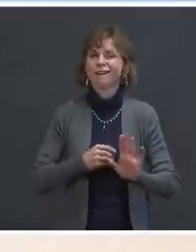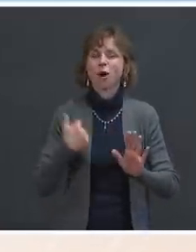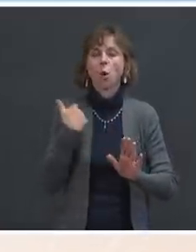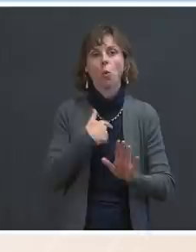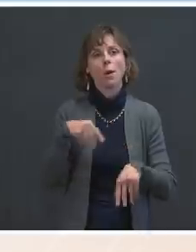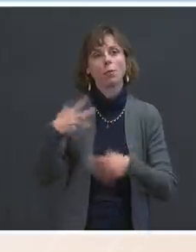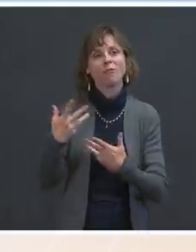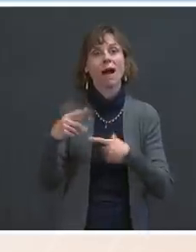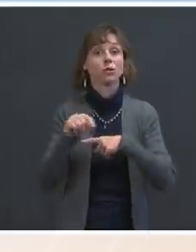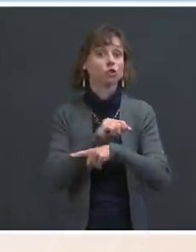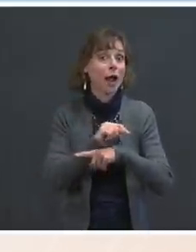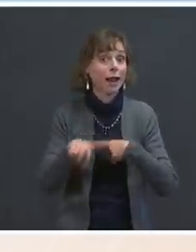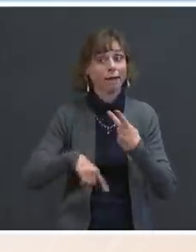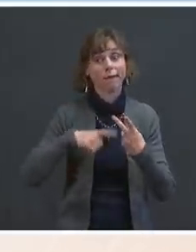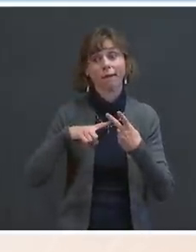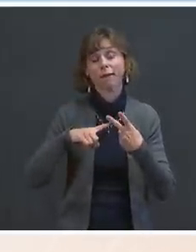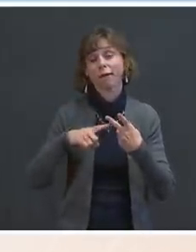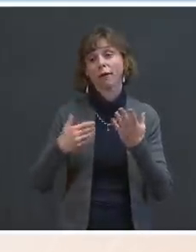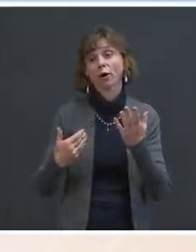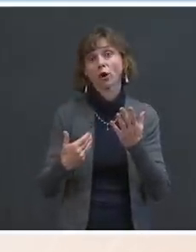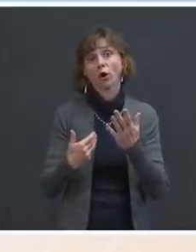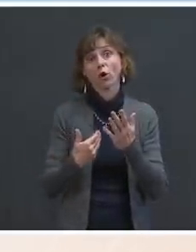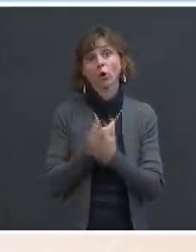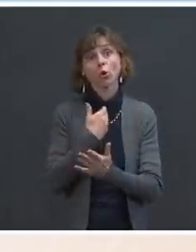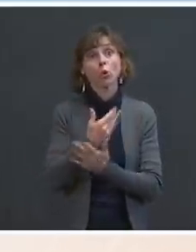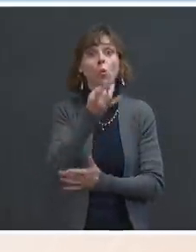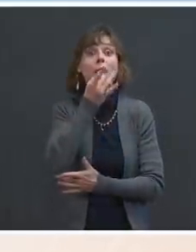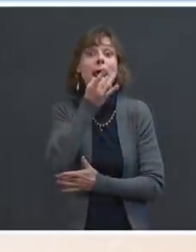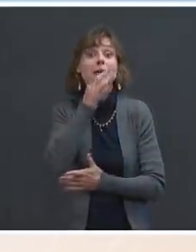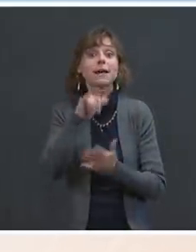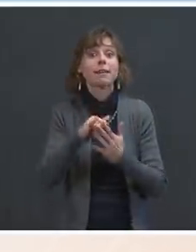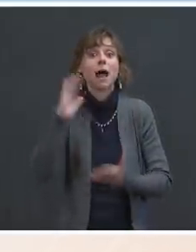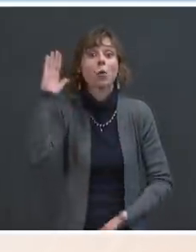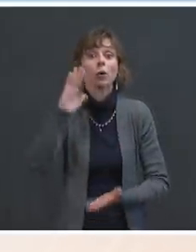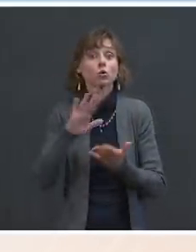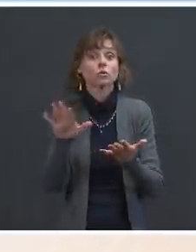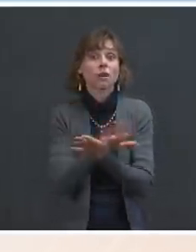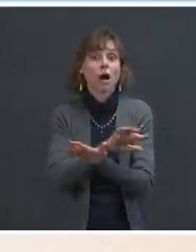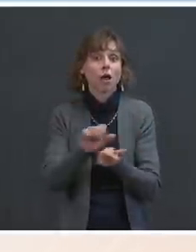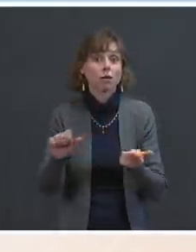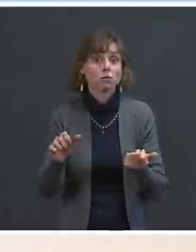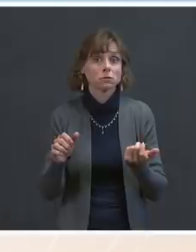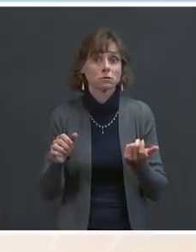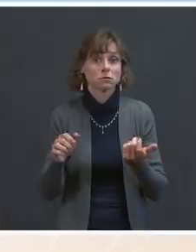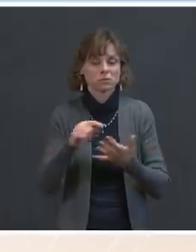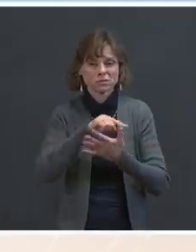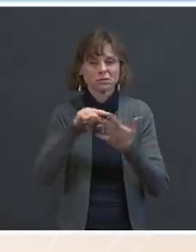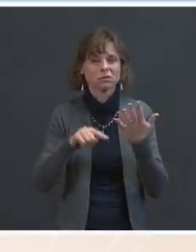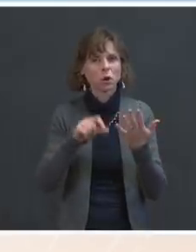that reduce violence and crime. You know, so a lot of what you do, it's not handing over blank checks,